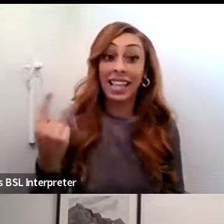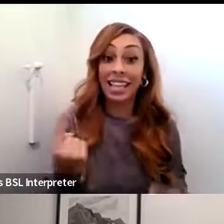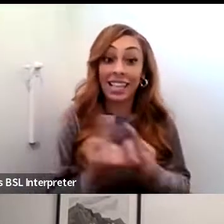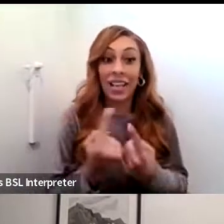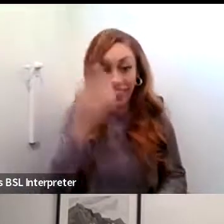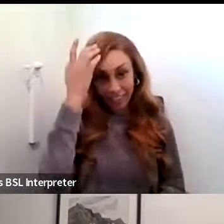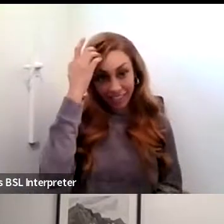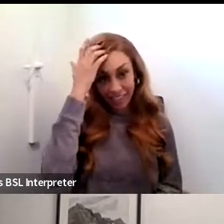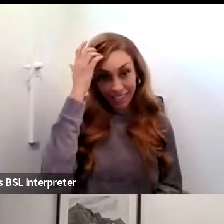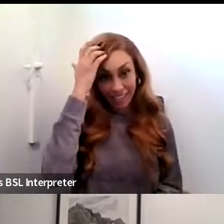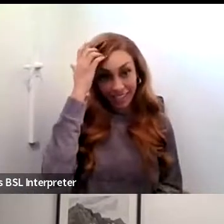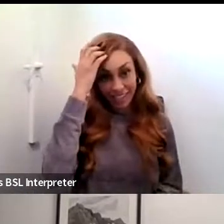You don't even need to ask a question.